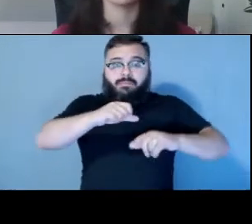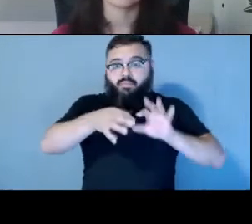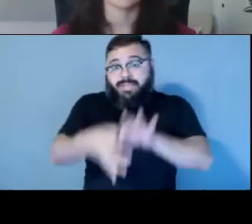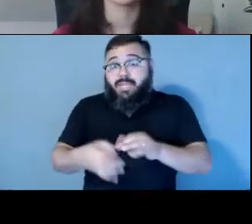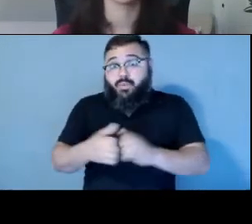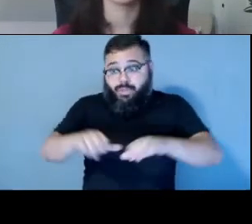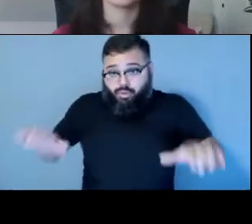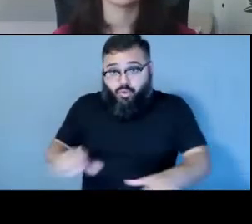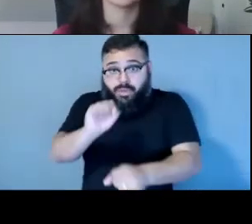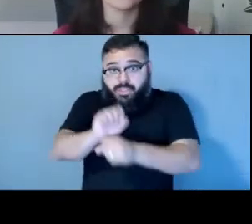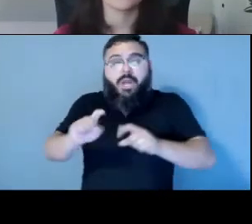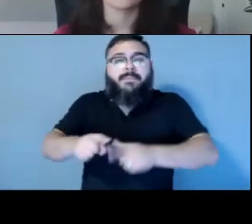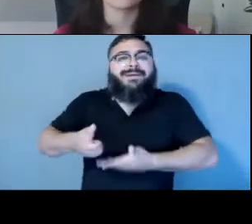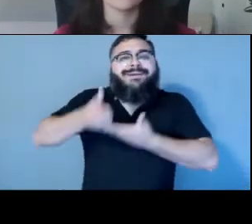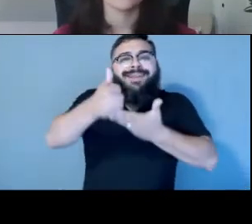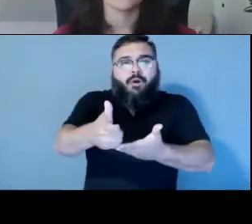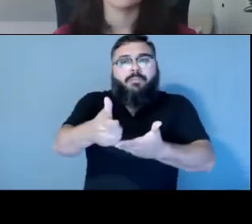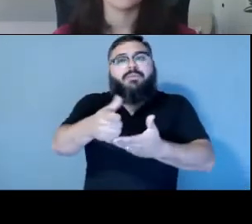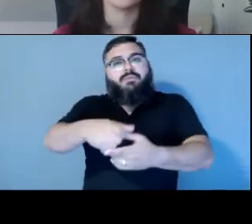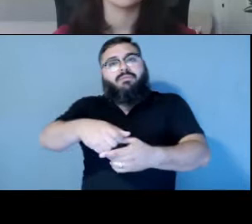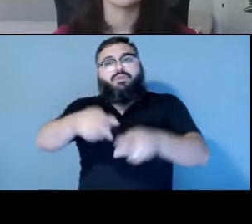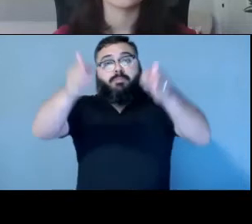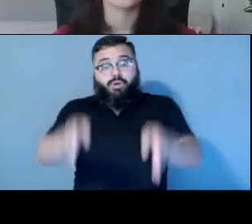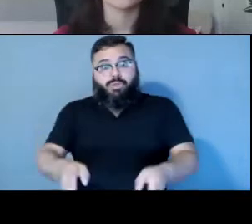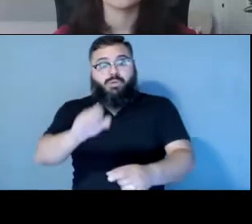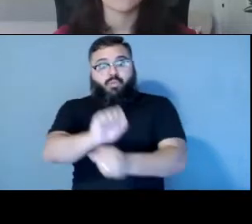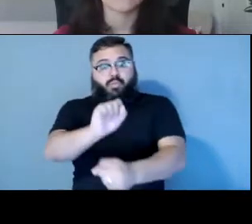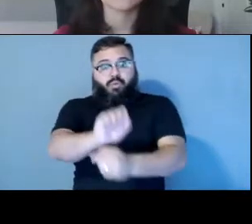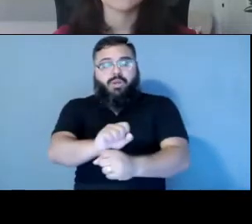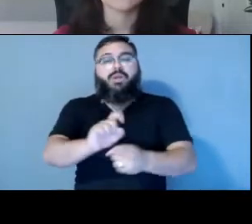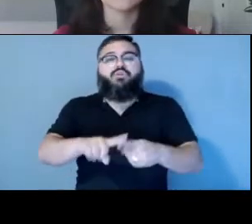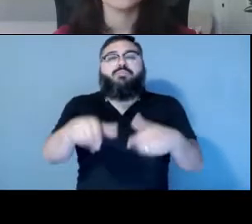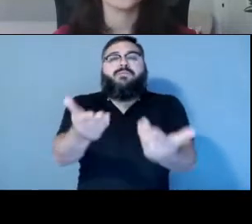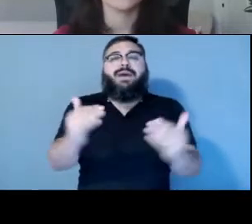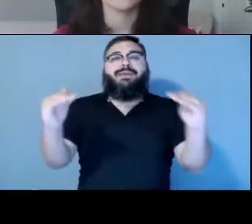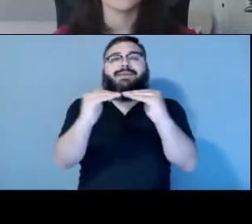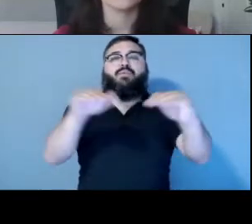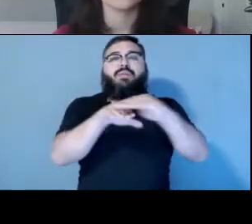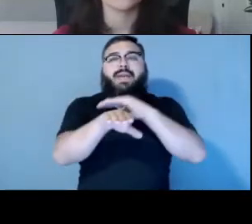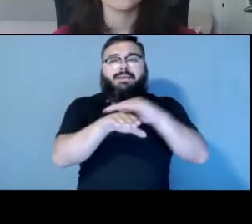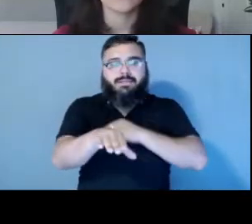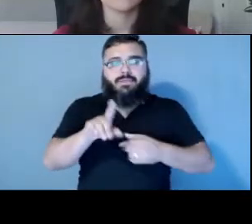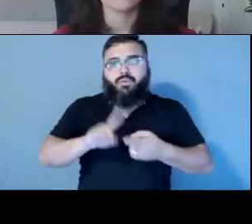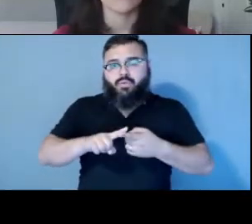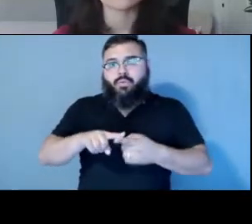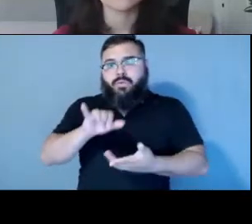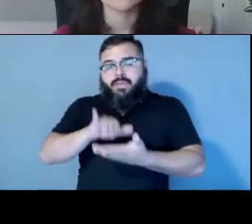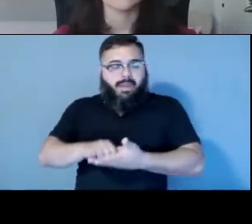but help the employment in general that help give that person equal access to the employment that they wouldn't have otherwise.